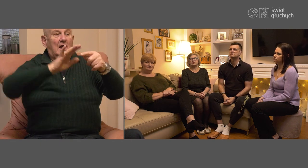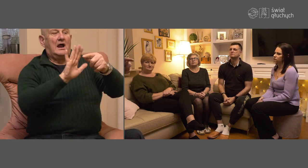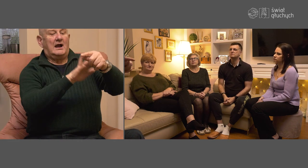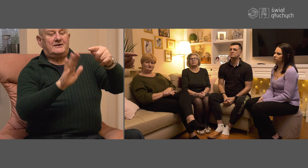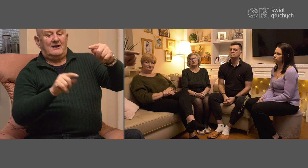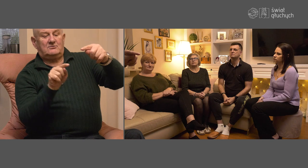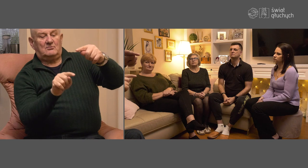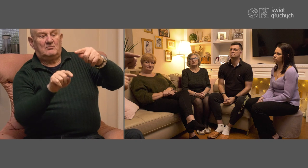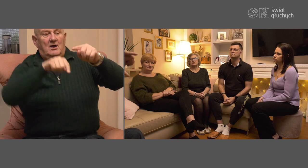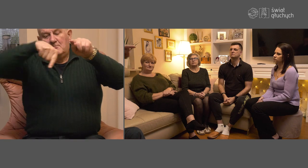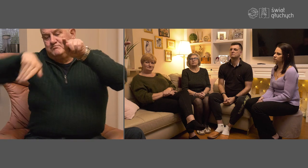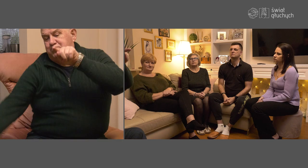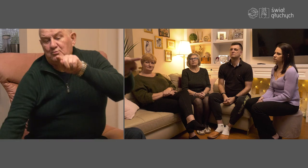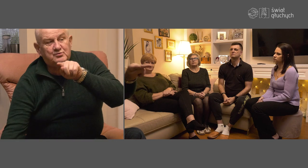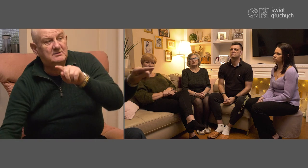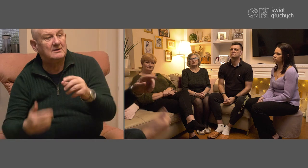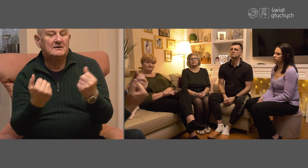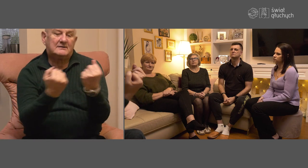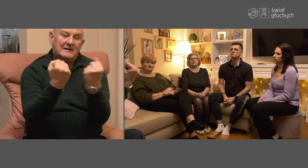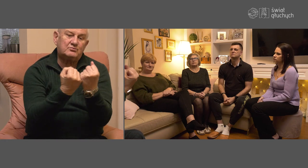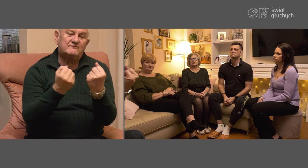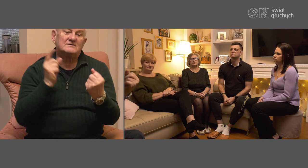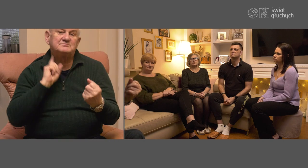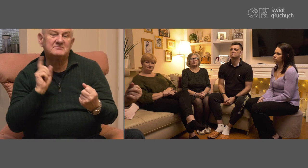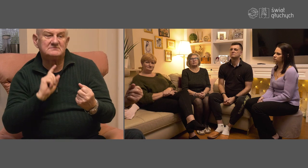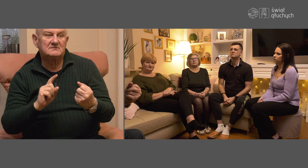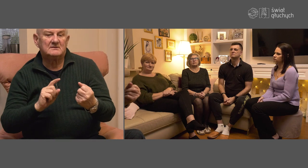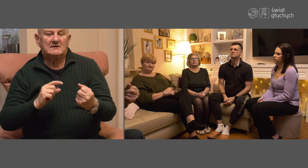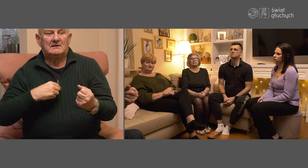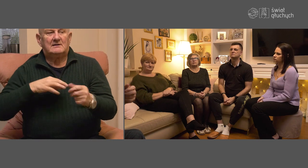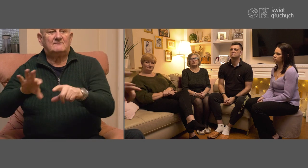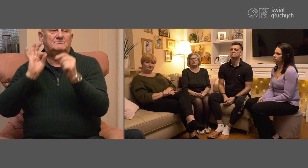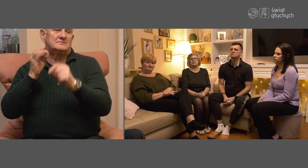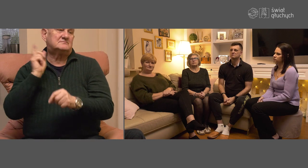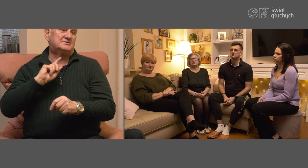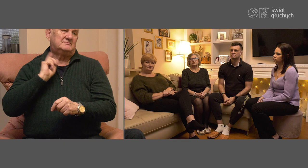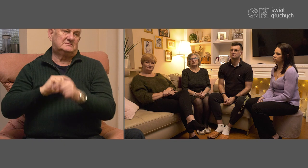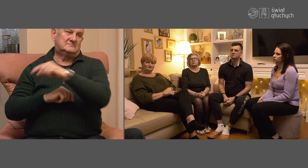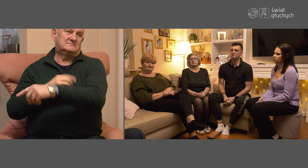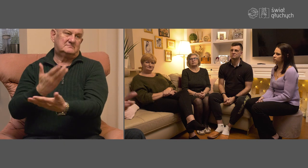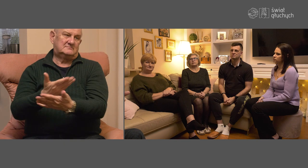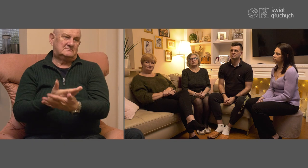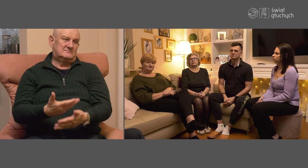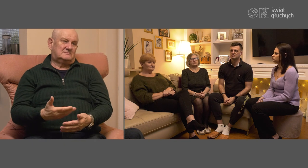Radom below, Krakow and Przemyśl in the south. That's why I chose Przemyśl.